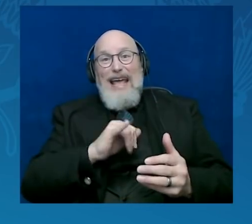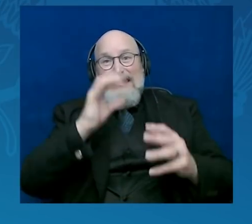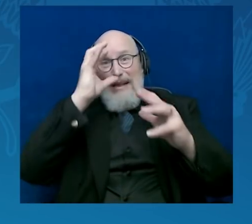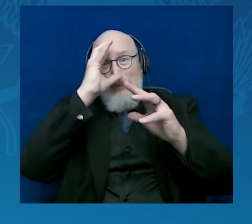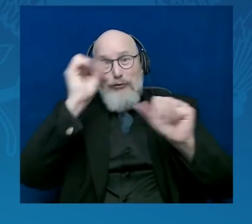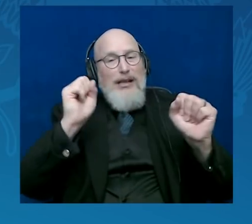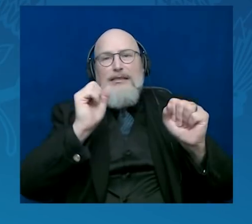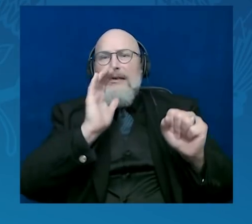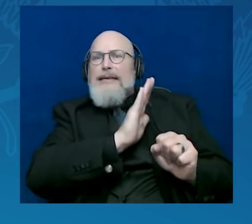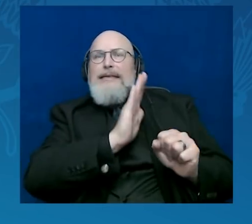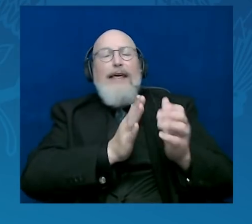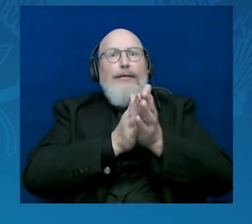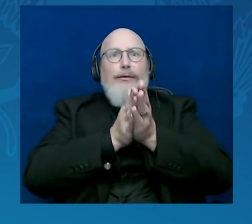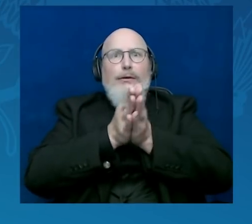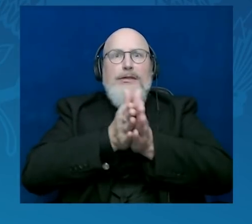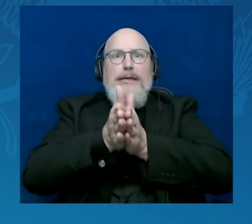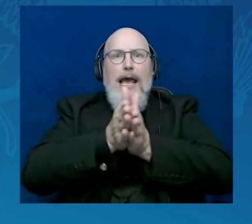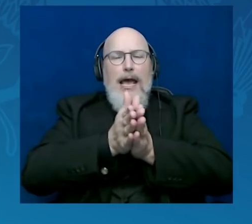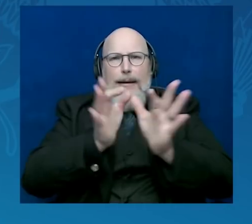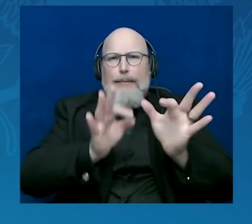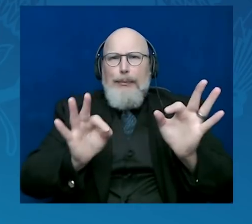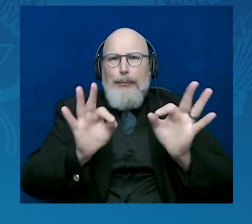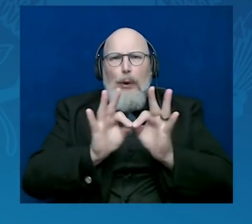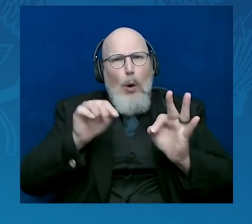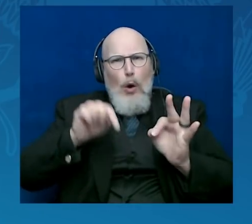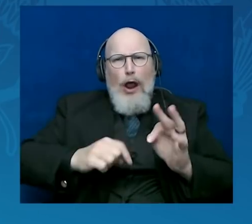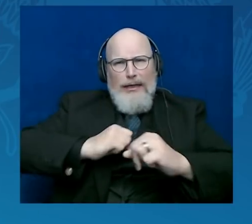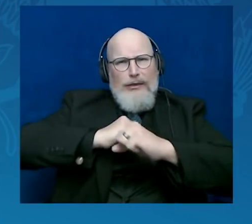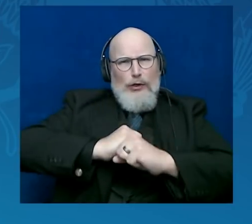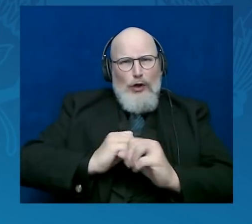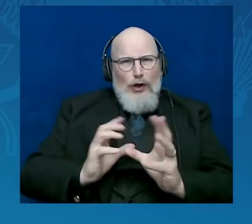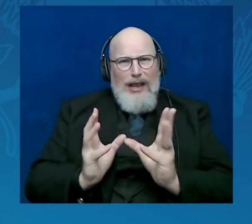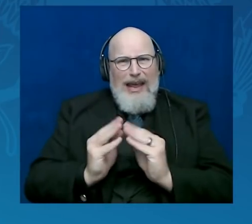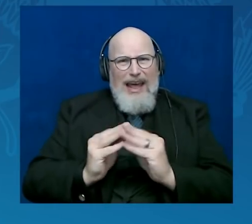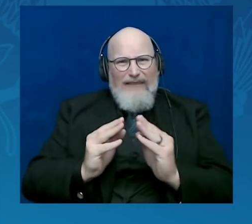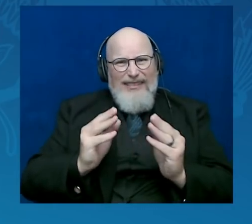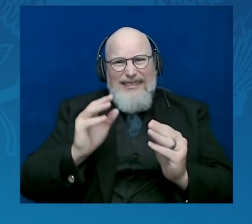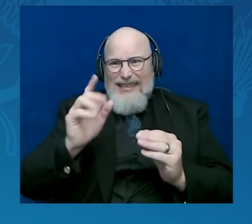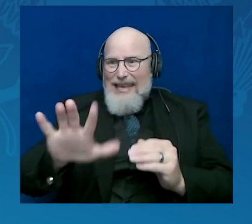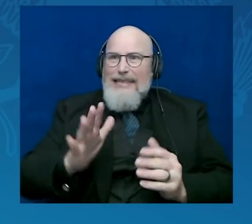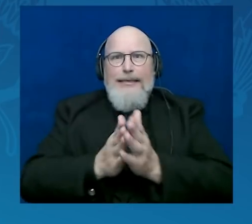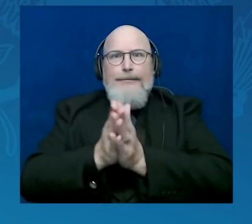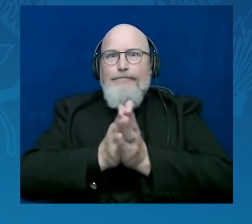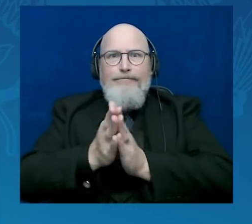about the importance of this conference that led to my enthusiasm to be with you this afternoon. So thank you very much.